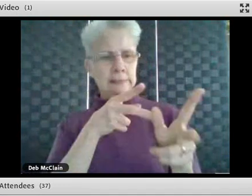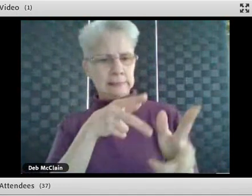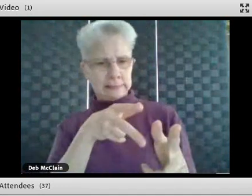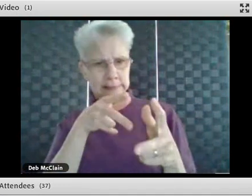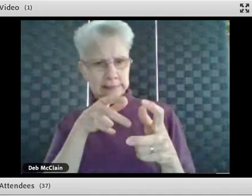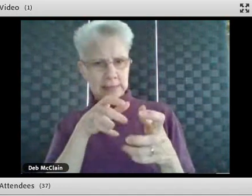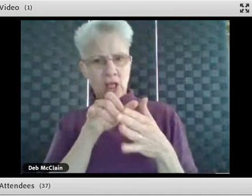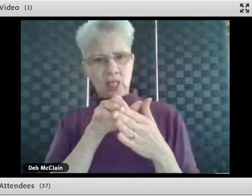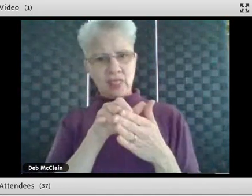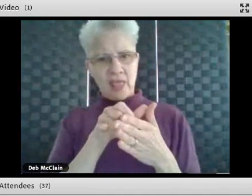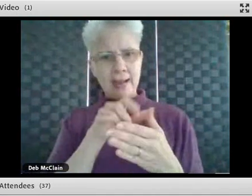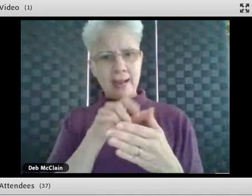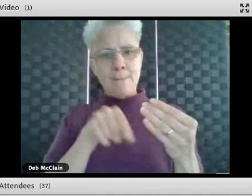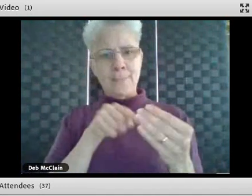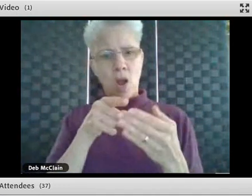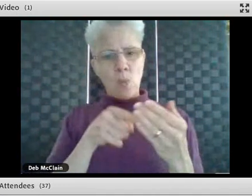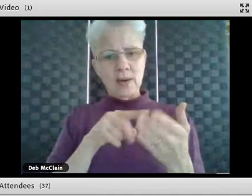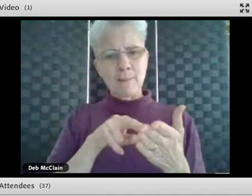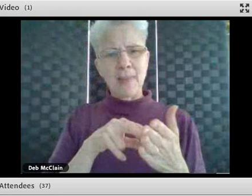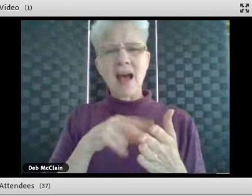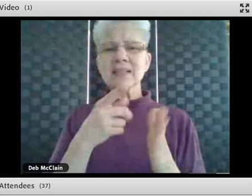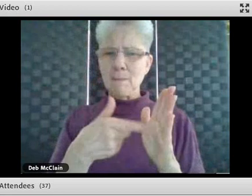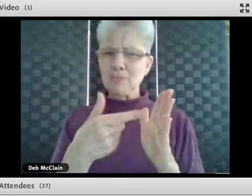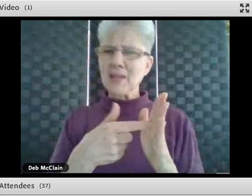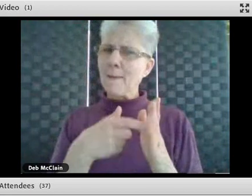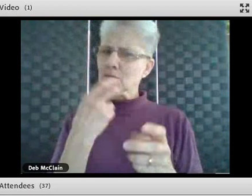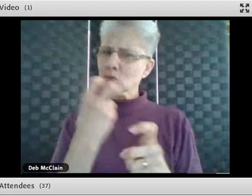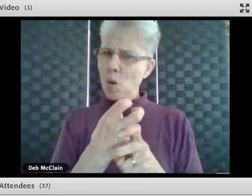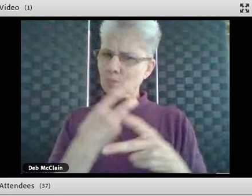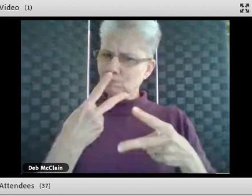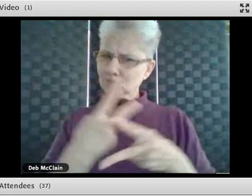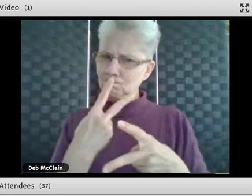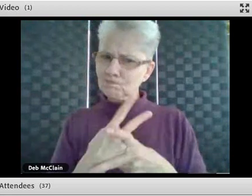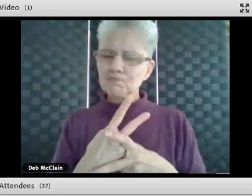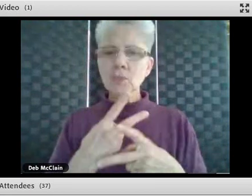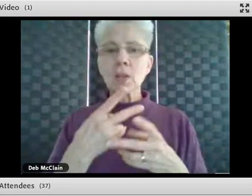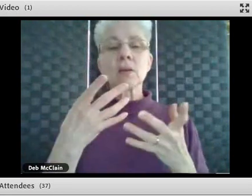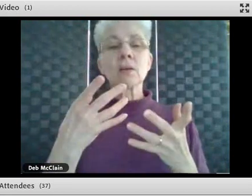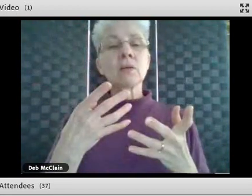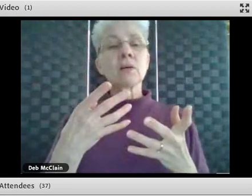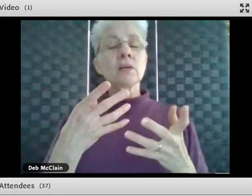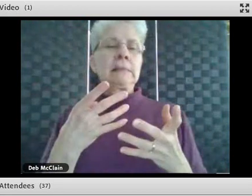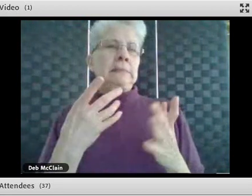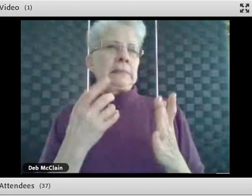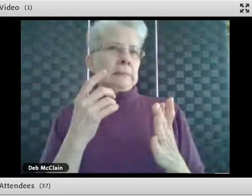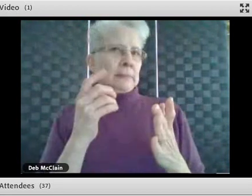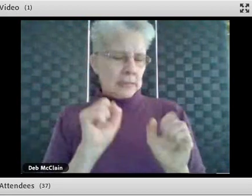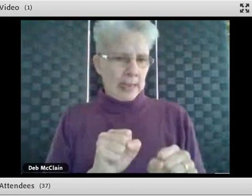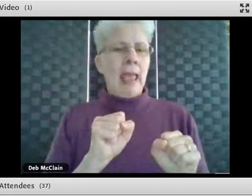can be a little more tricky, right? So, it's something that, yes, you can glean,